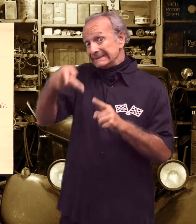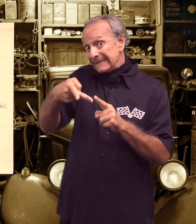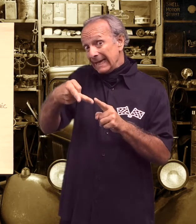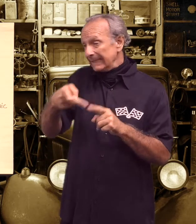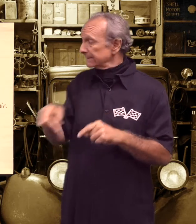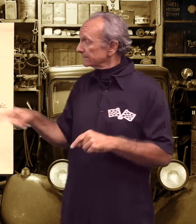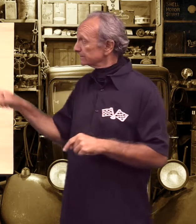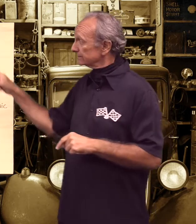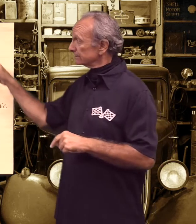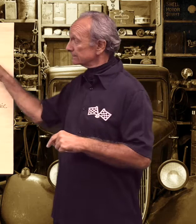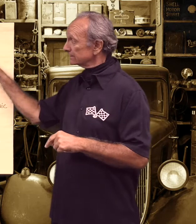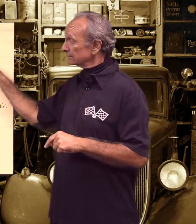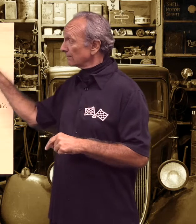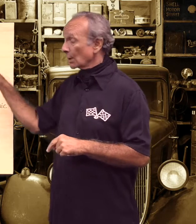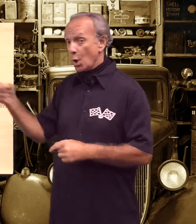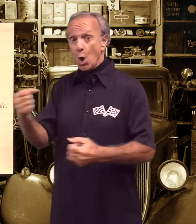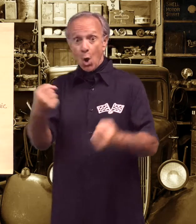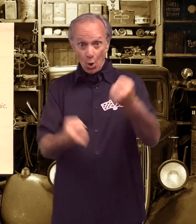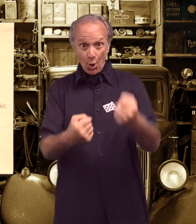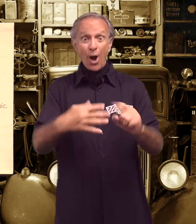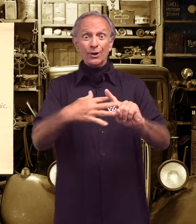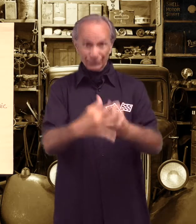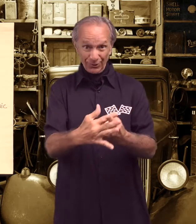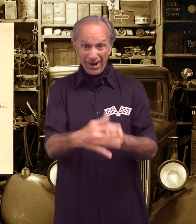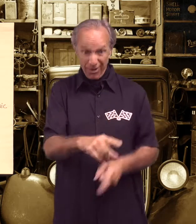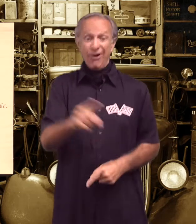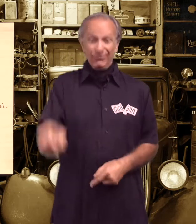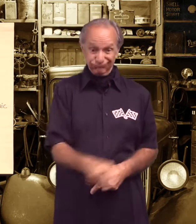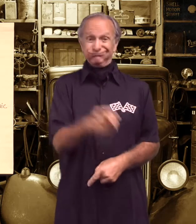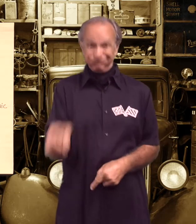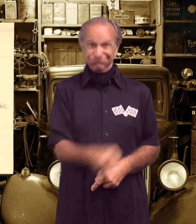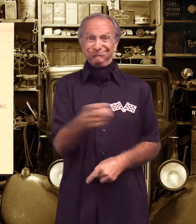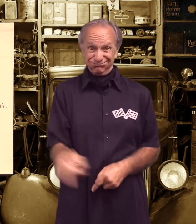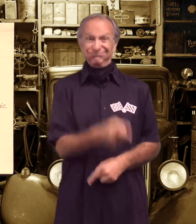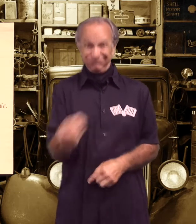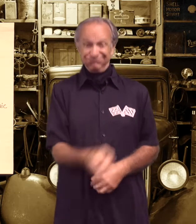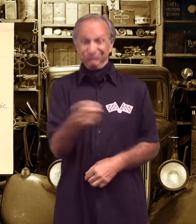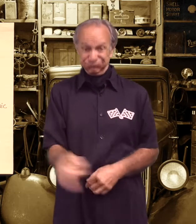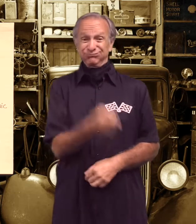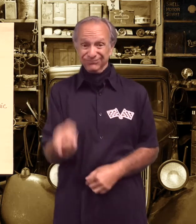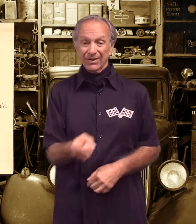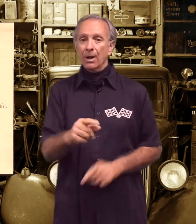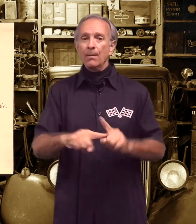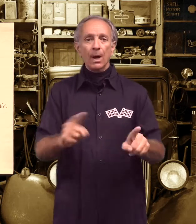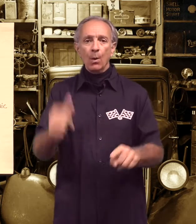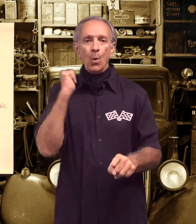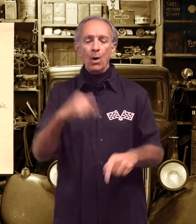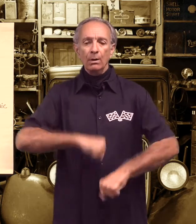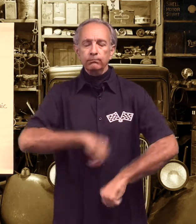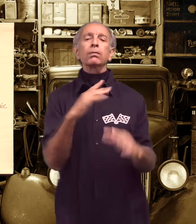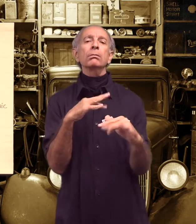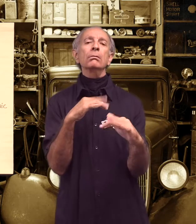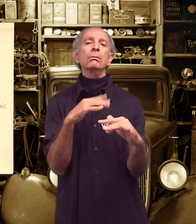Second...Car Start But Will Not Fire Up.